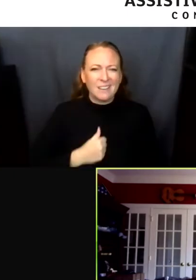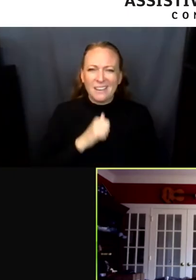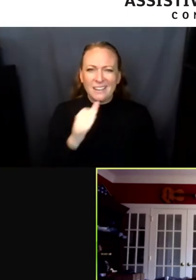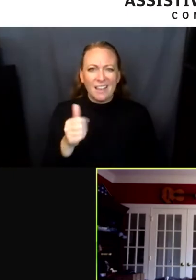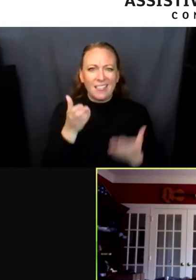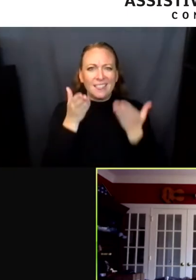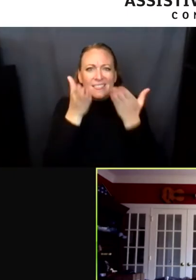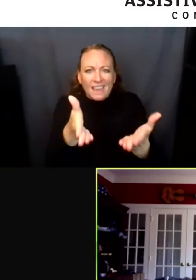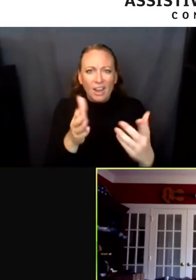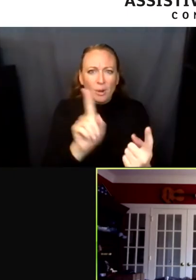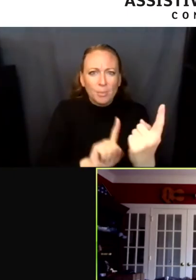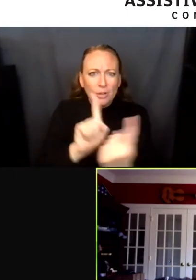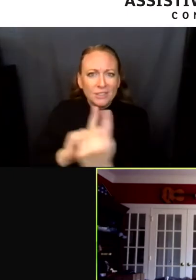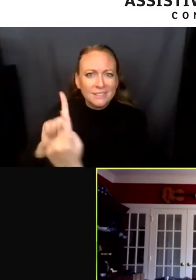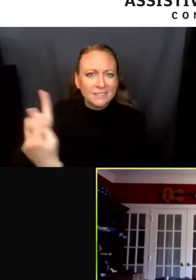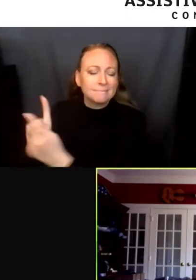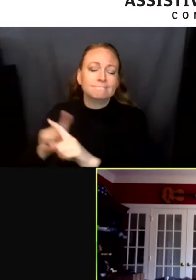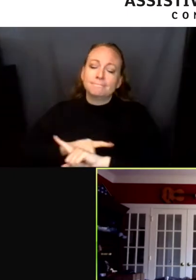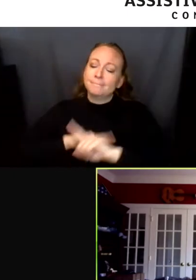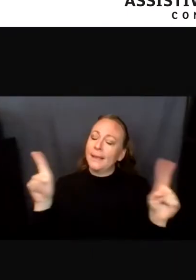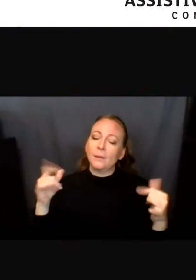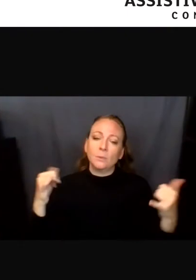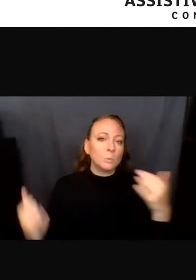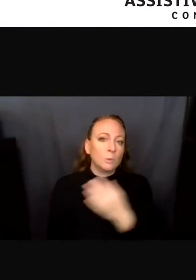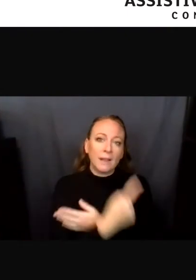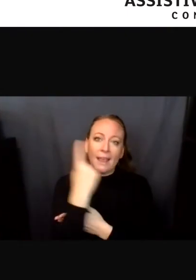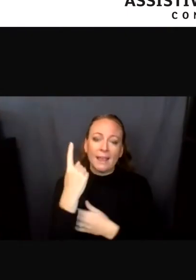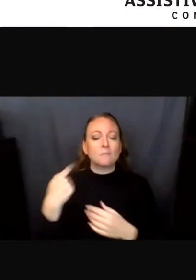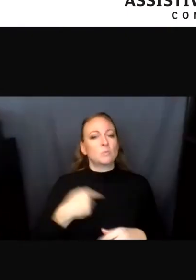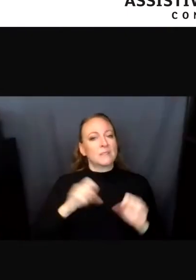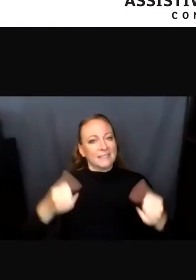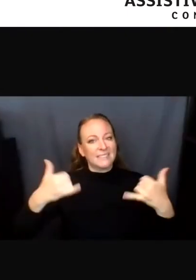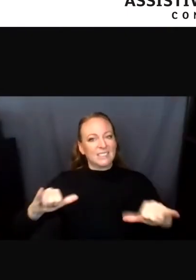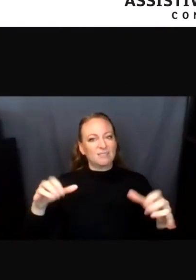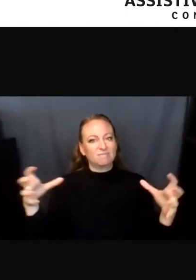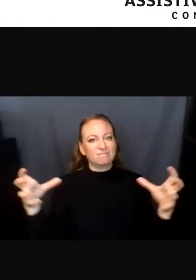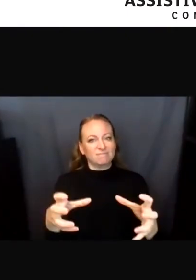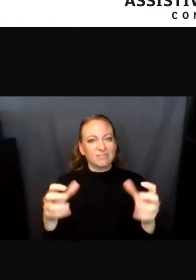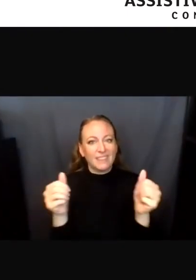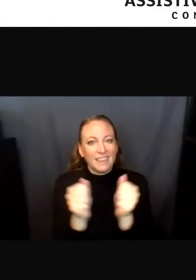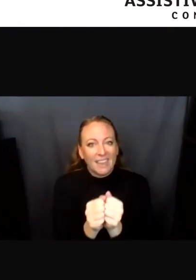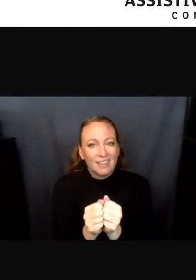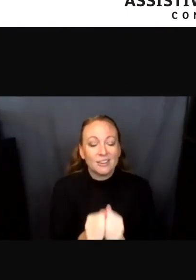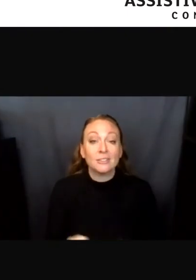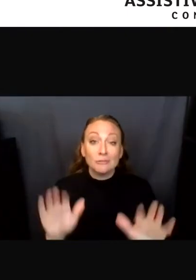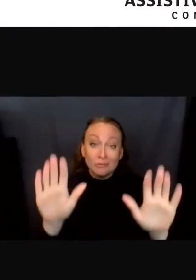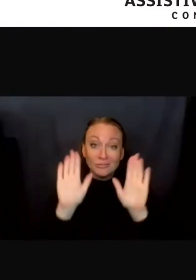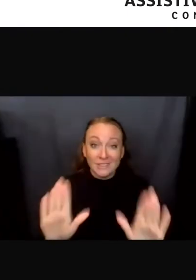but with today's circumstances, we still get together. So, it's great to be with you.